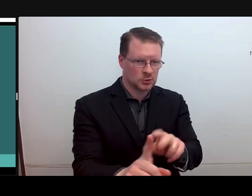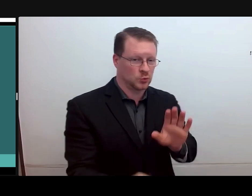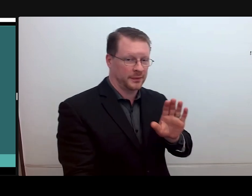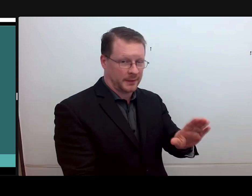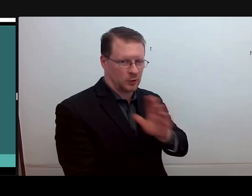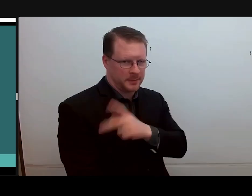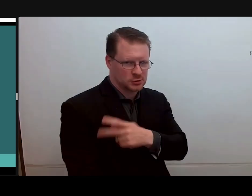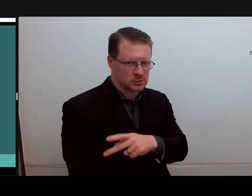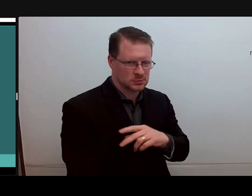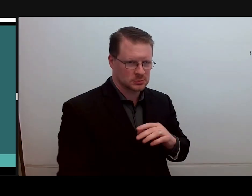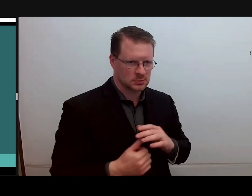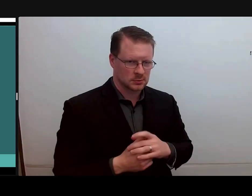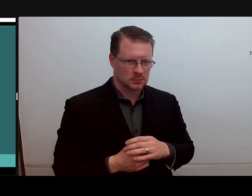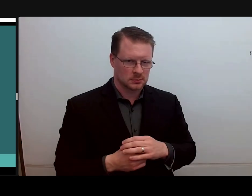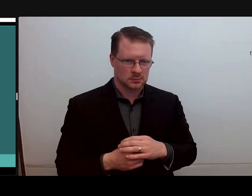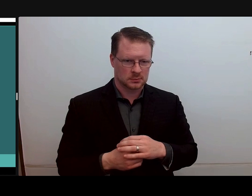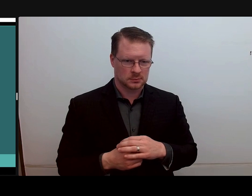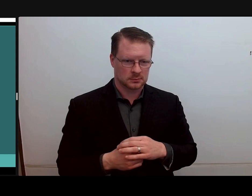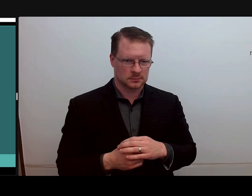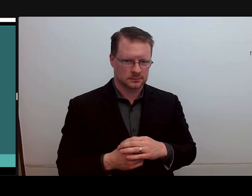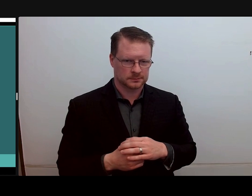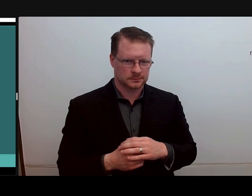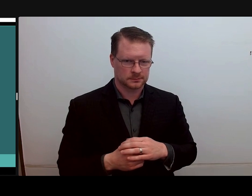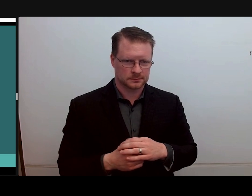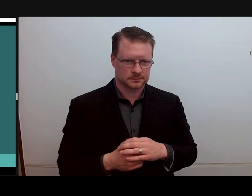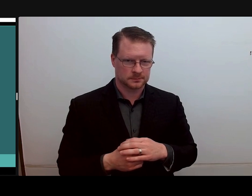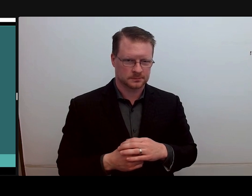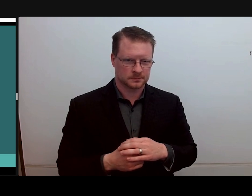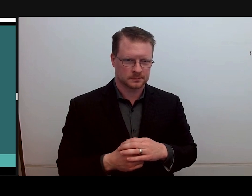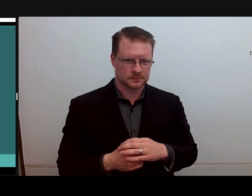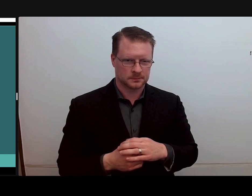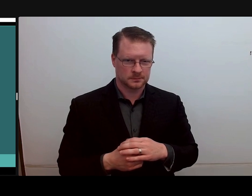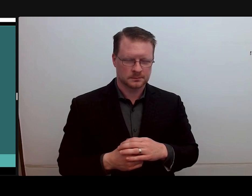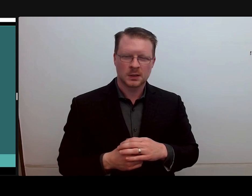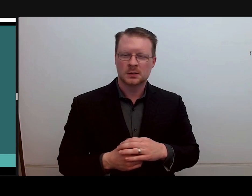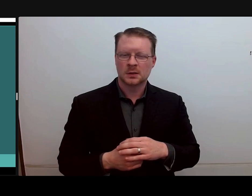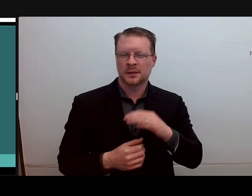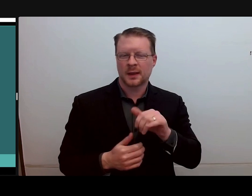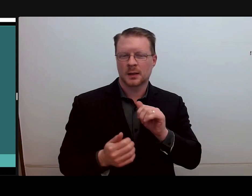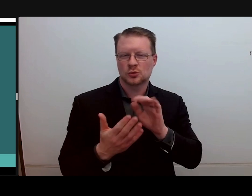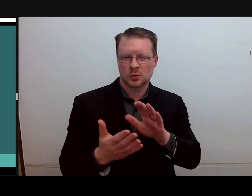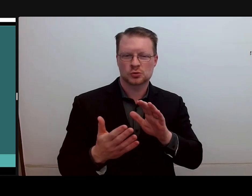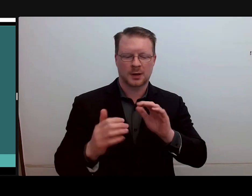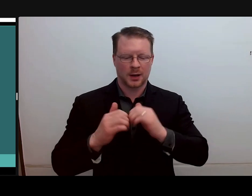with deaf and hard-of-hearing colleagues, they are able to use those strategies when working with their own deaf and hard-of-hearing patients.